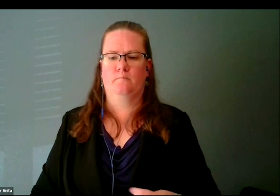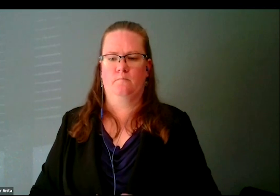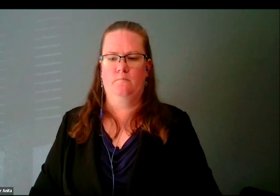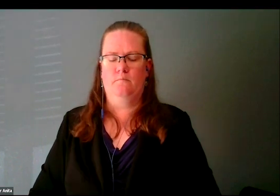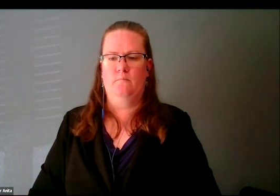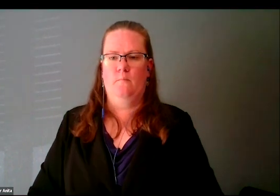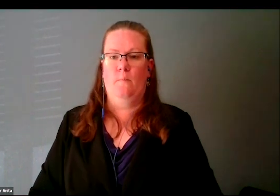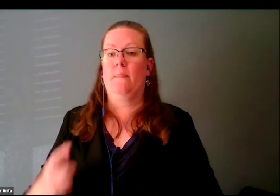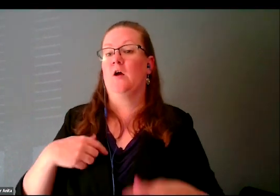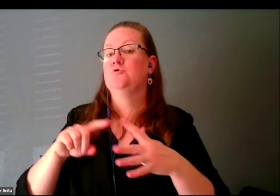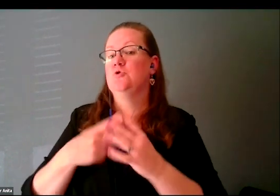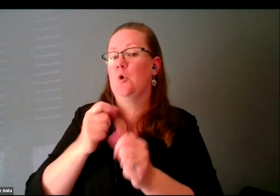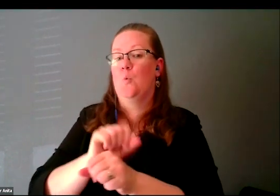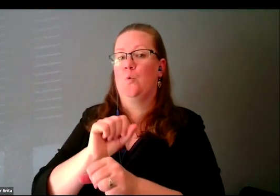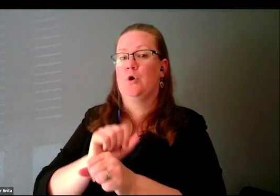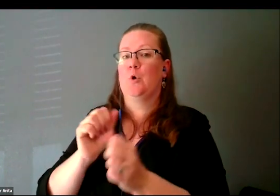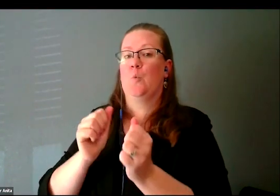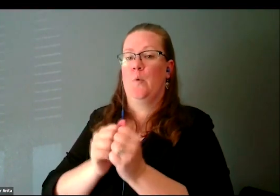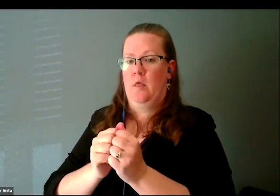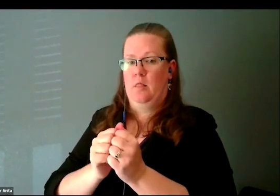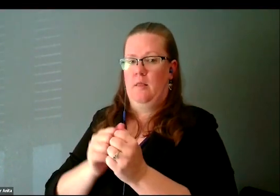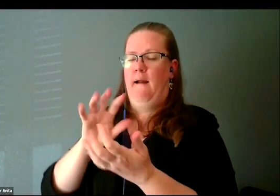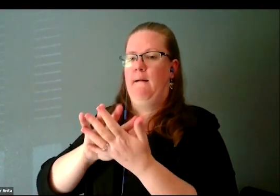I started working a bit more with abstract art.